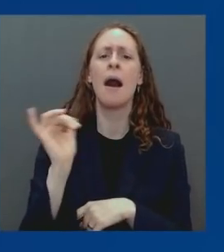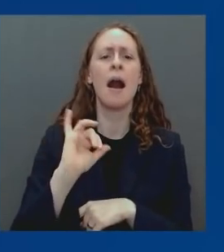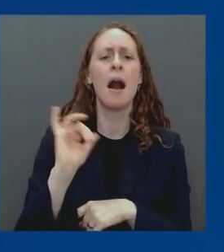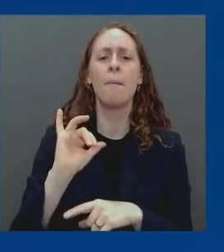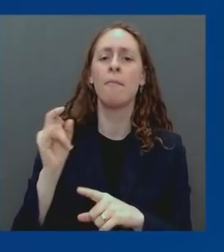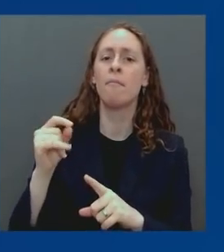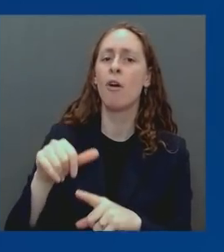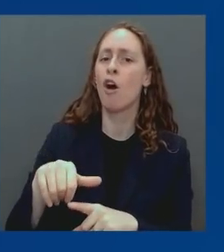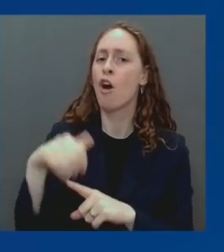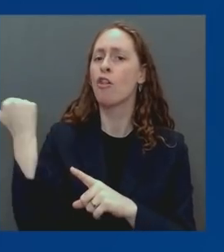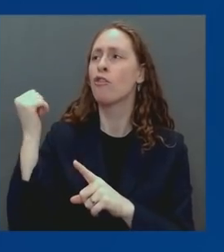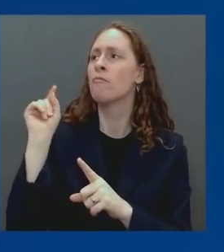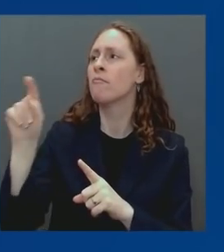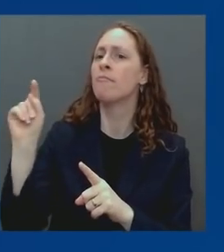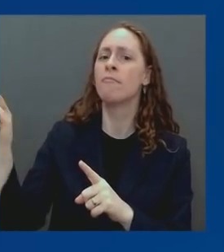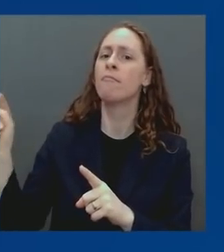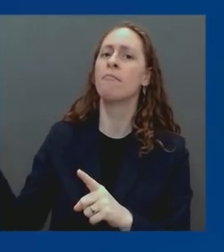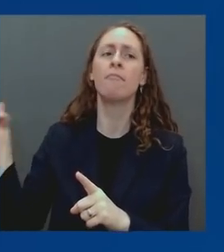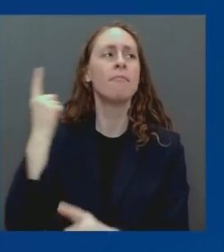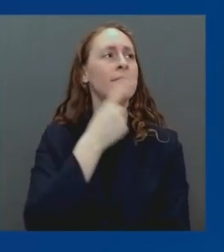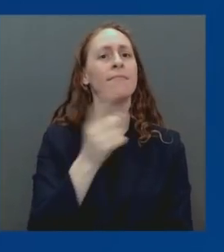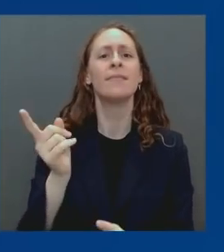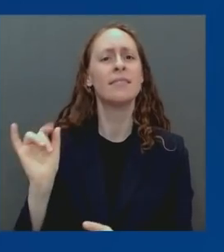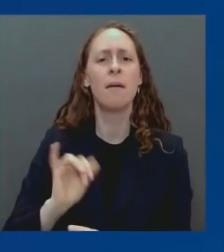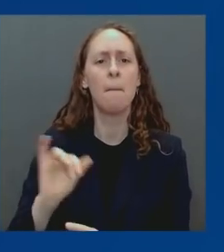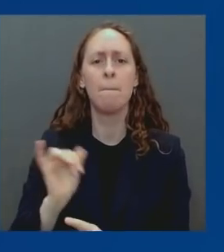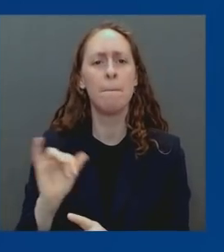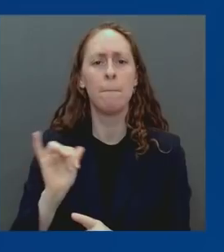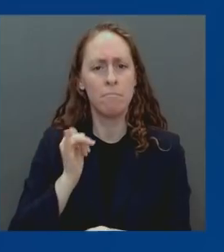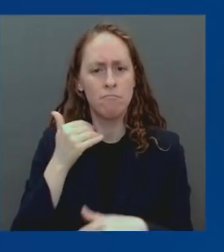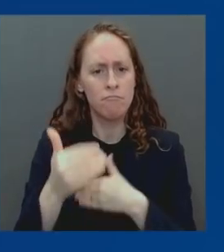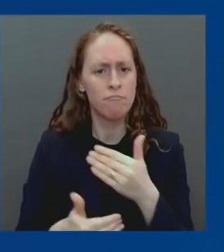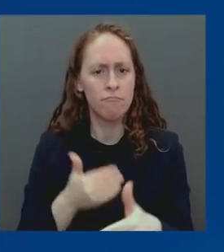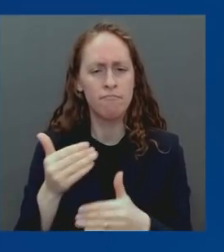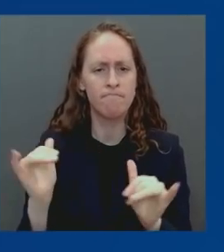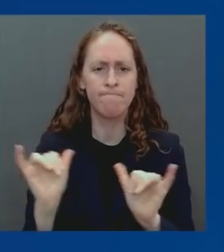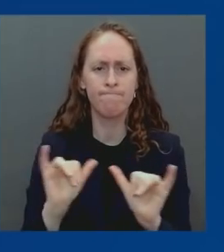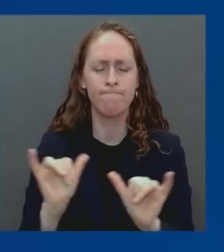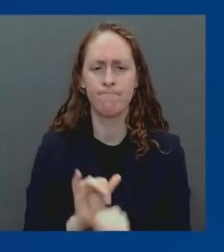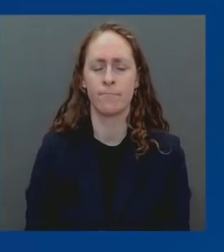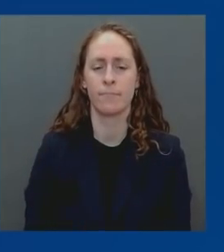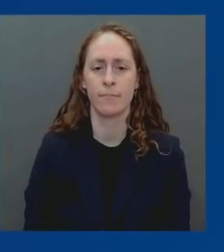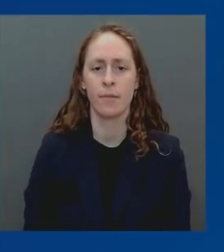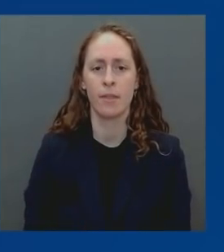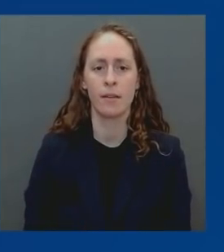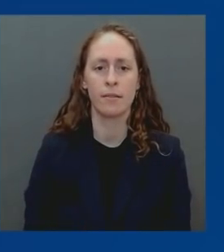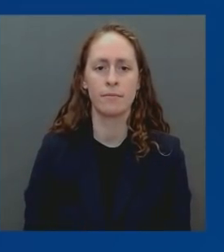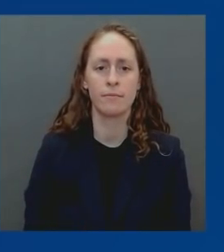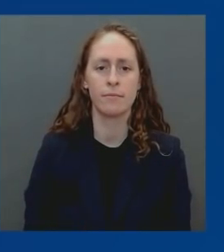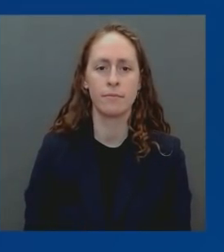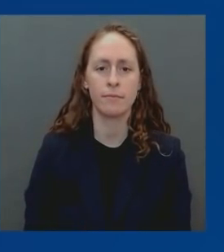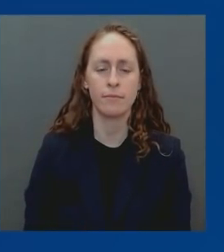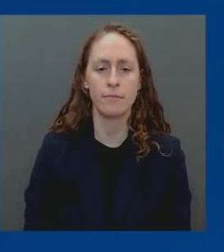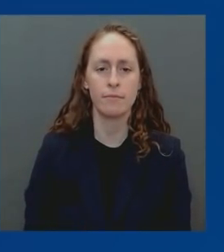It will involve the FDA receiving the full data from Pfizer, posting that data publicly, and then convening its advisory committee